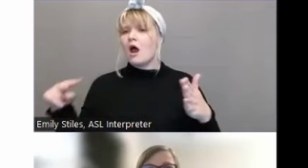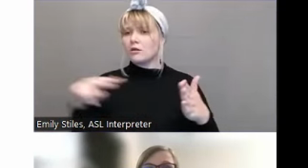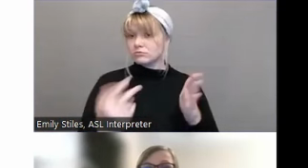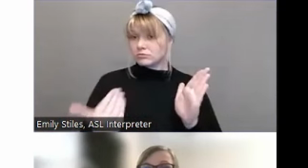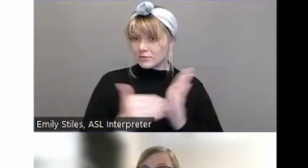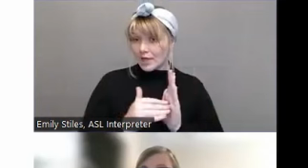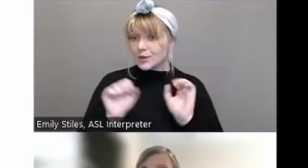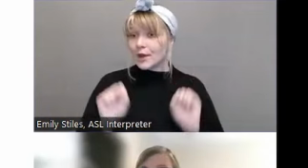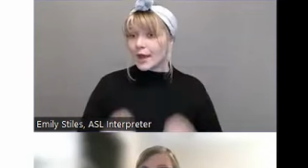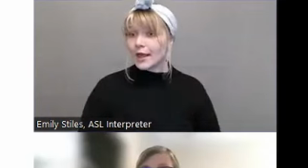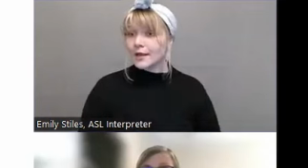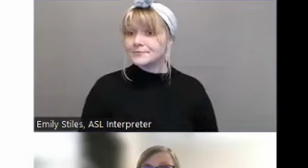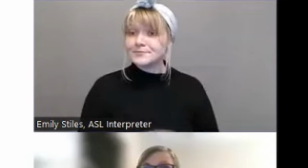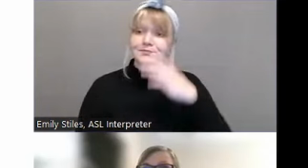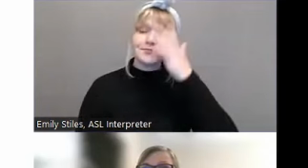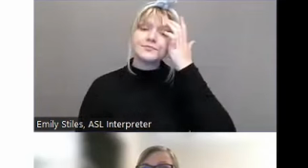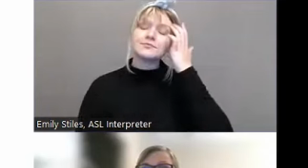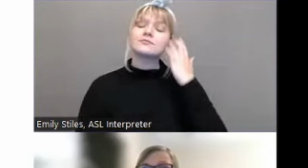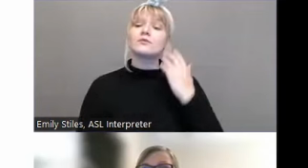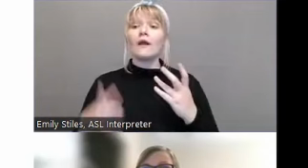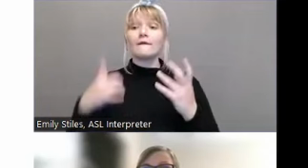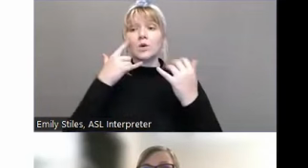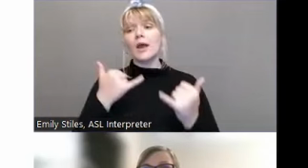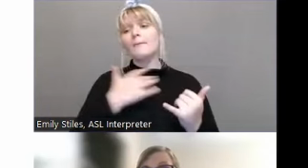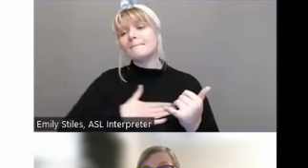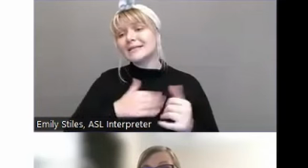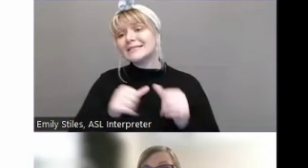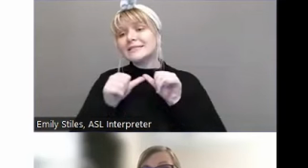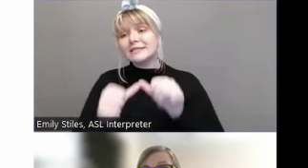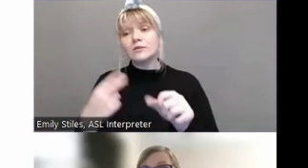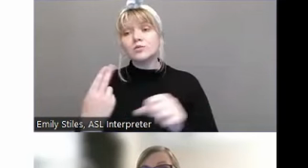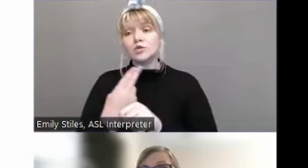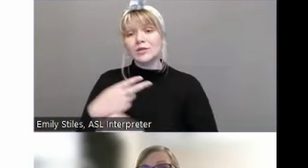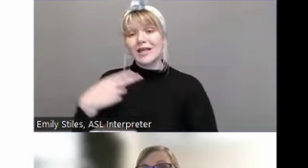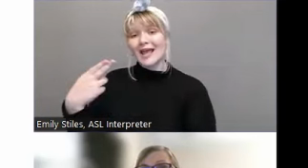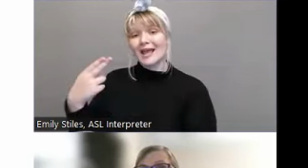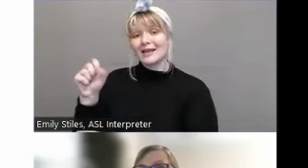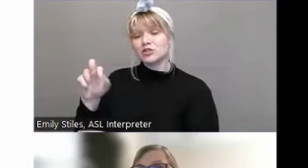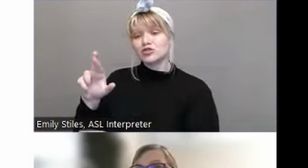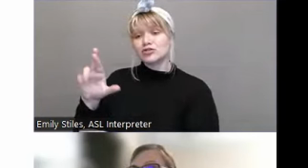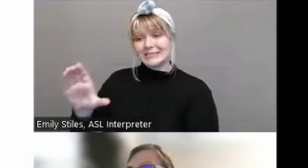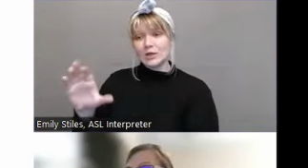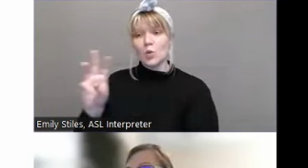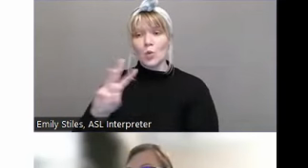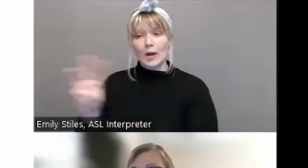In the meantime, please keep using the HSRC website, which staff is putting in the chat.